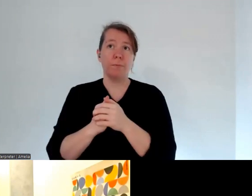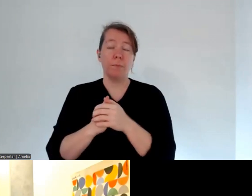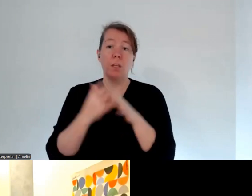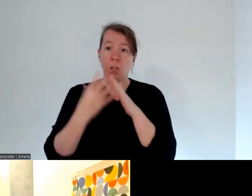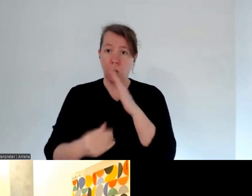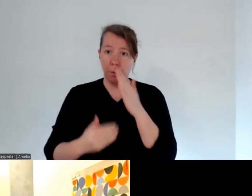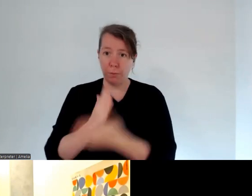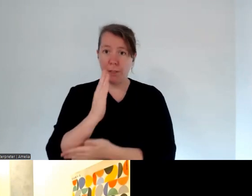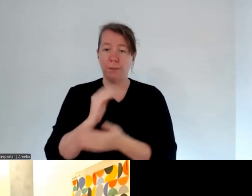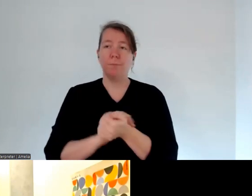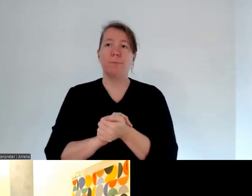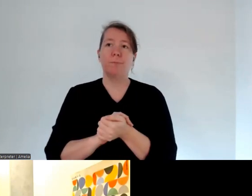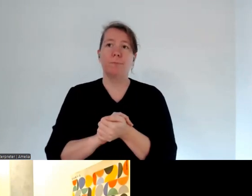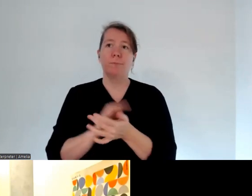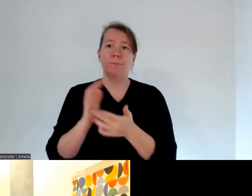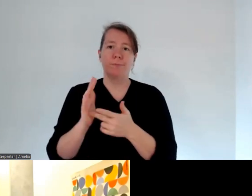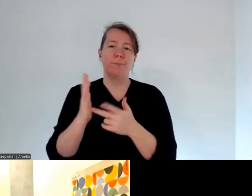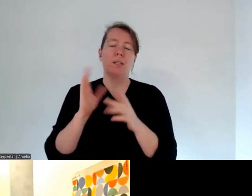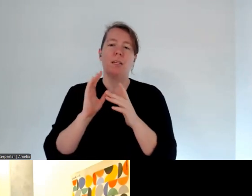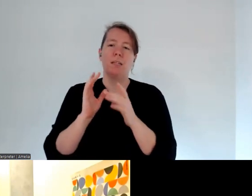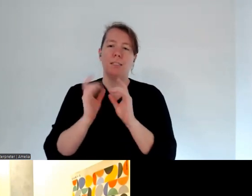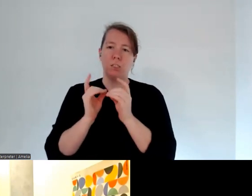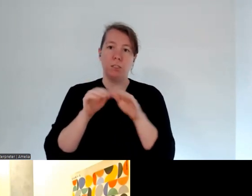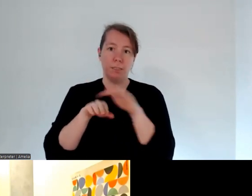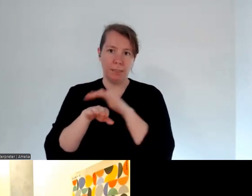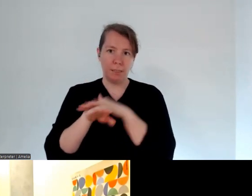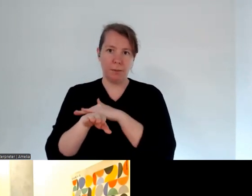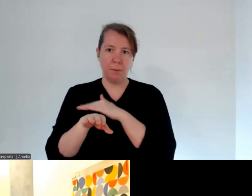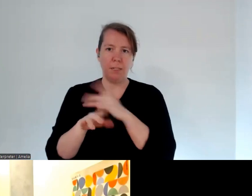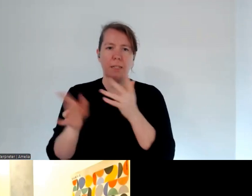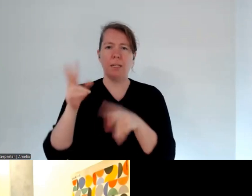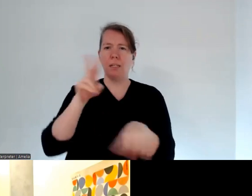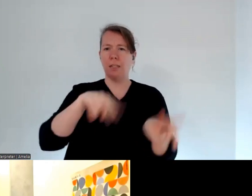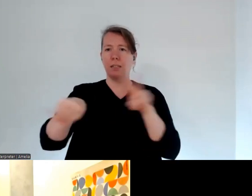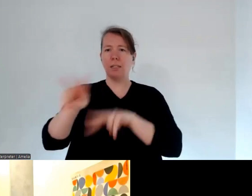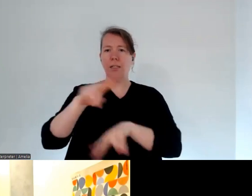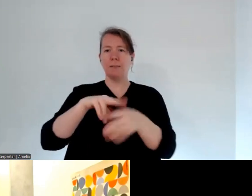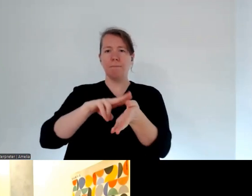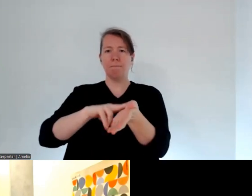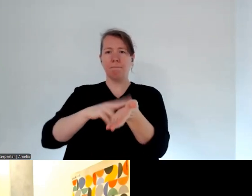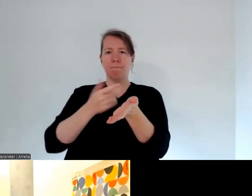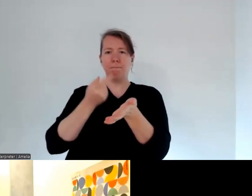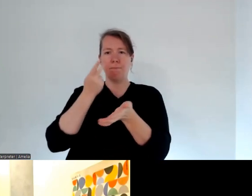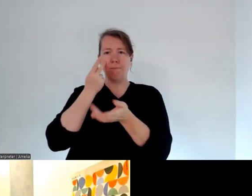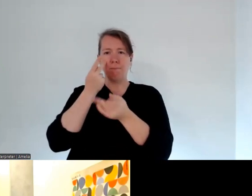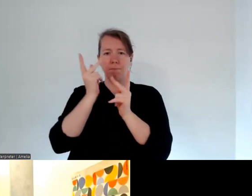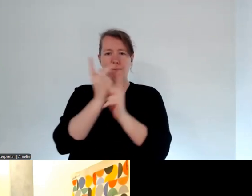And I just try to figure out where they are at, like, where - where are they in terms of their journey of thinking about accessibility